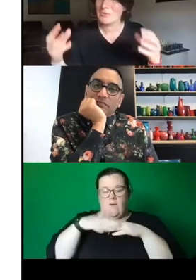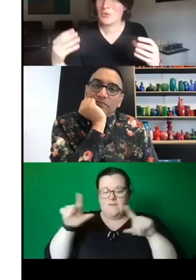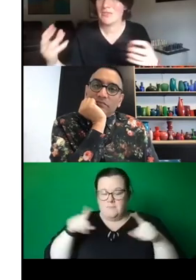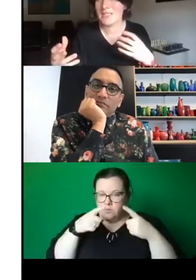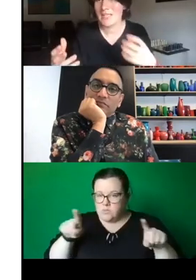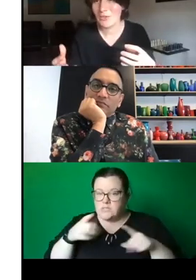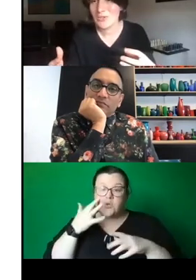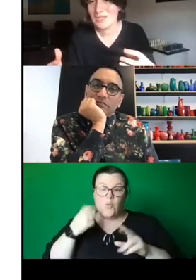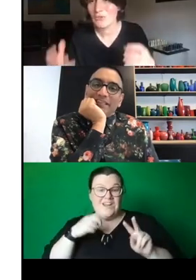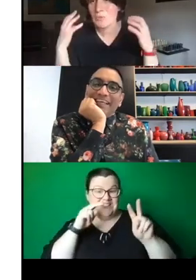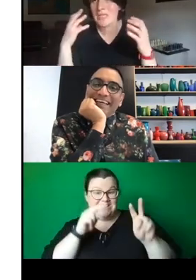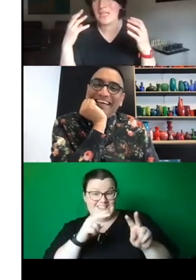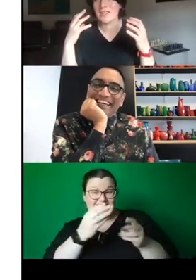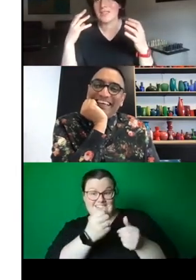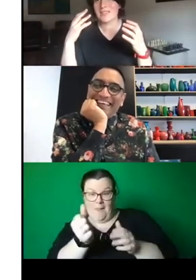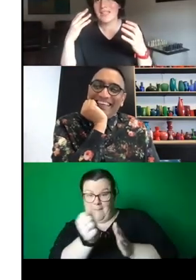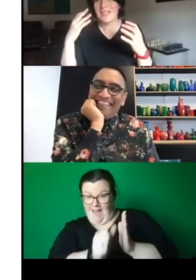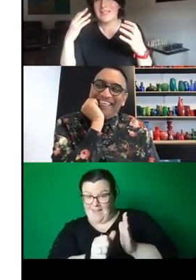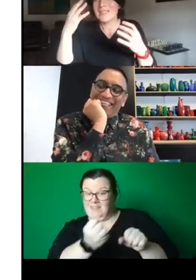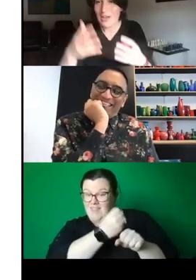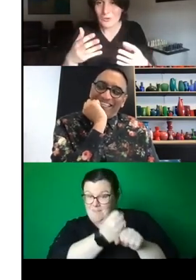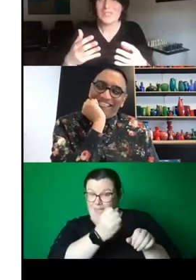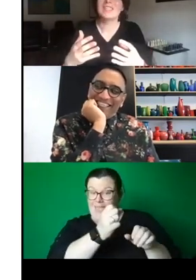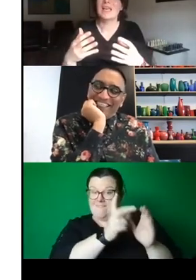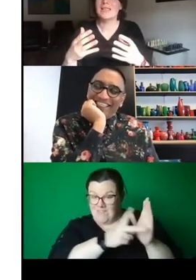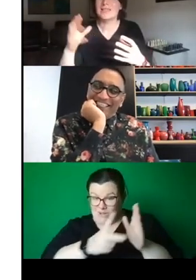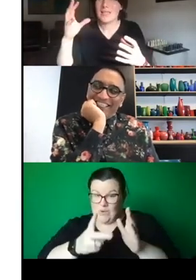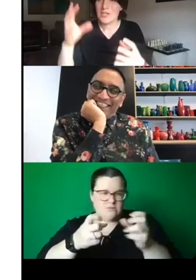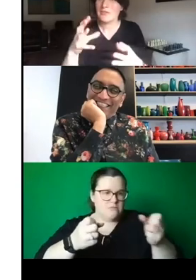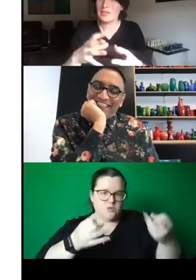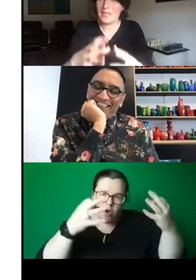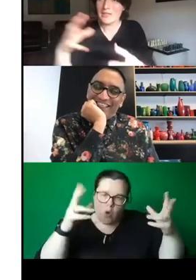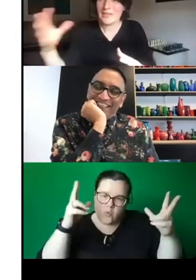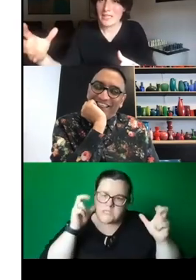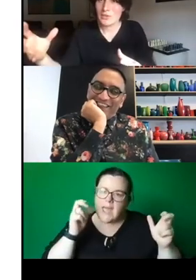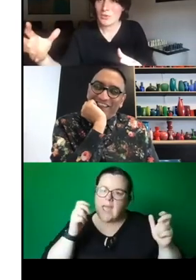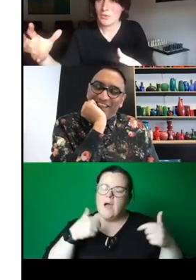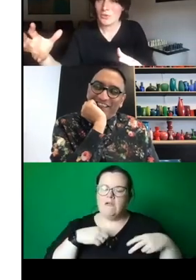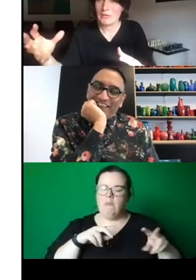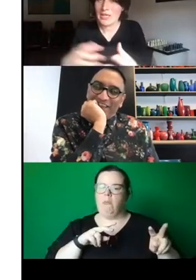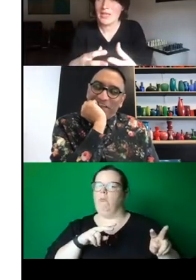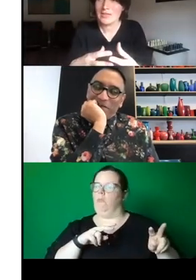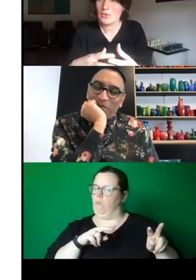have sounds so for me it is sound is such a fundamental thing to i realized too that